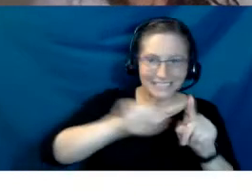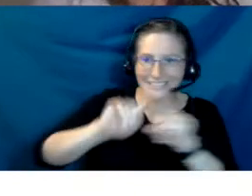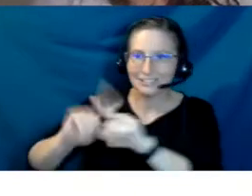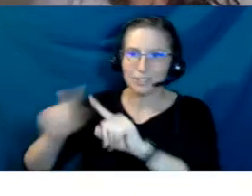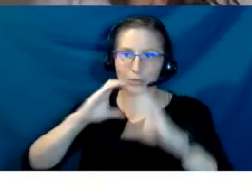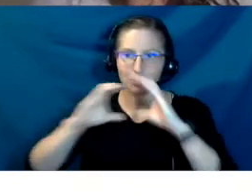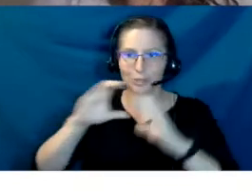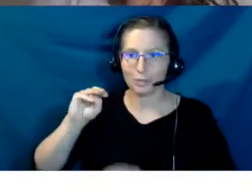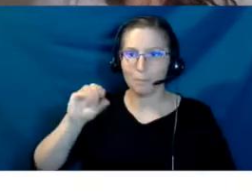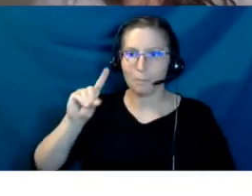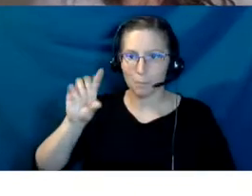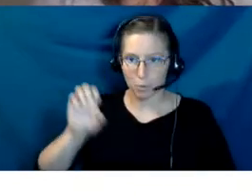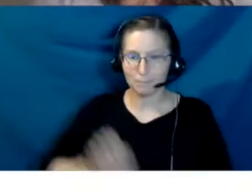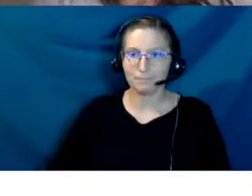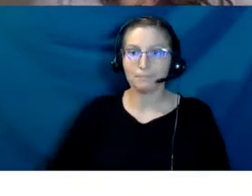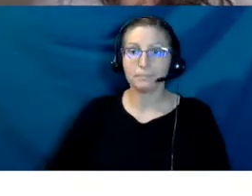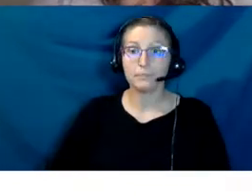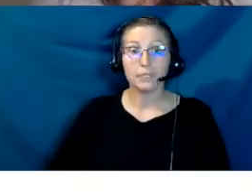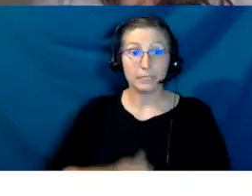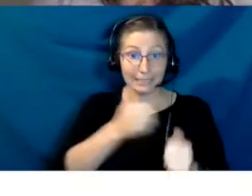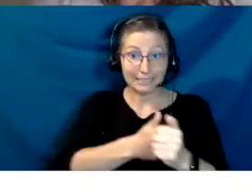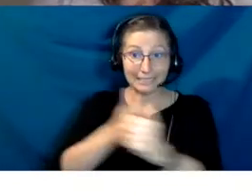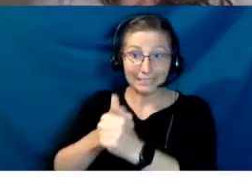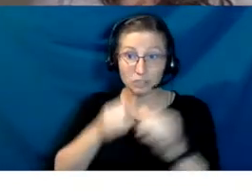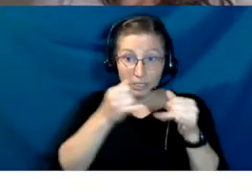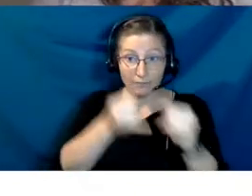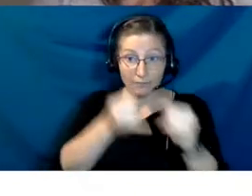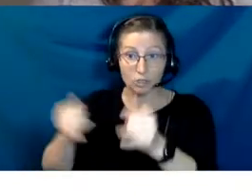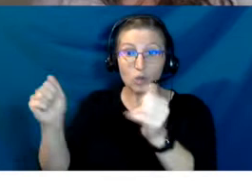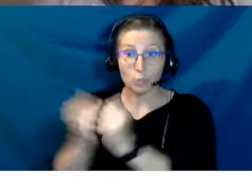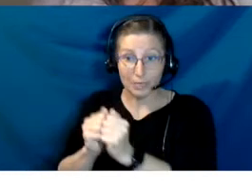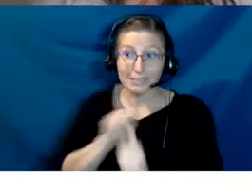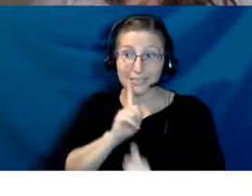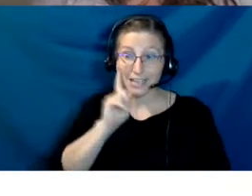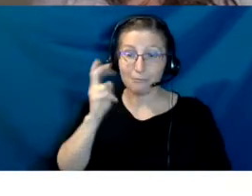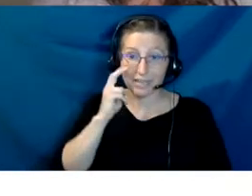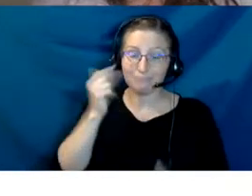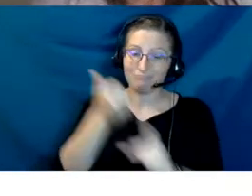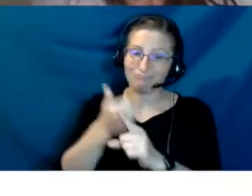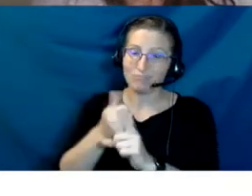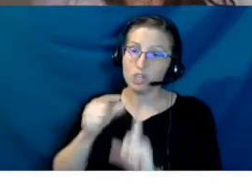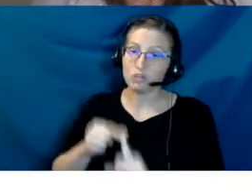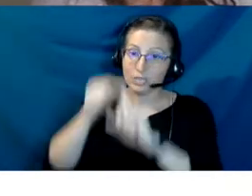with deafblindness is truly unique in their needs for access and for the strategies that